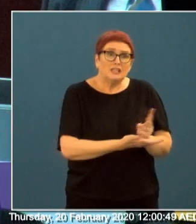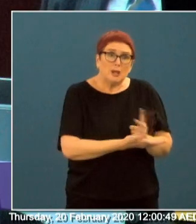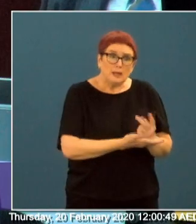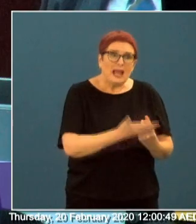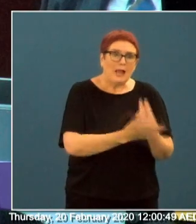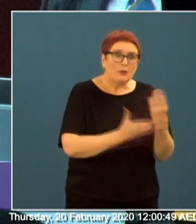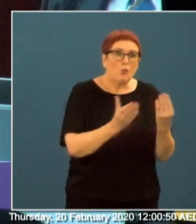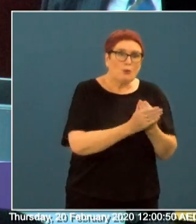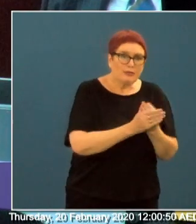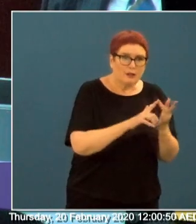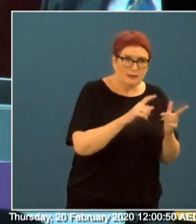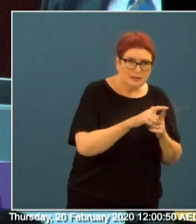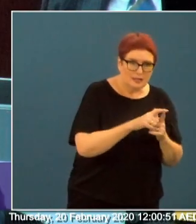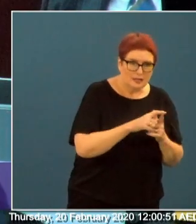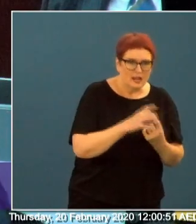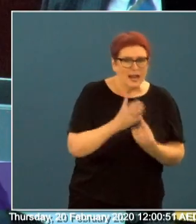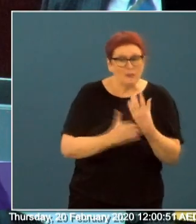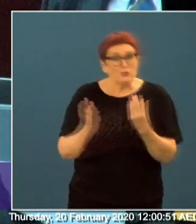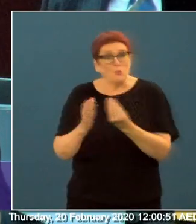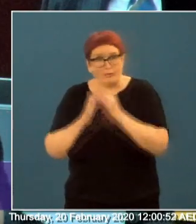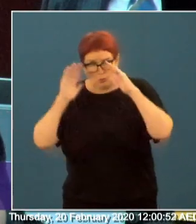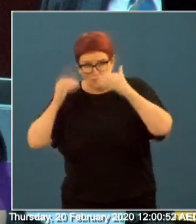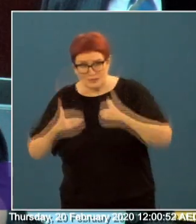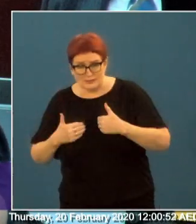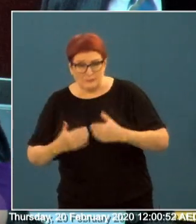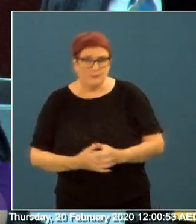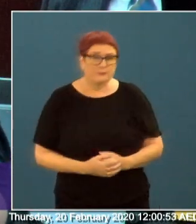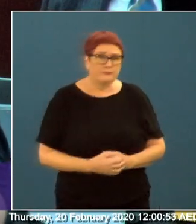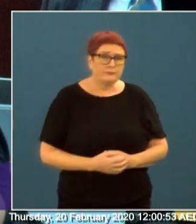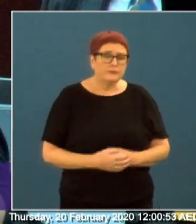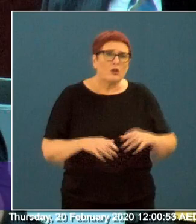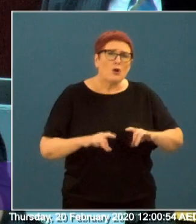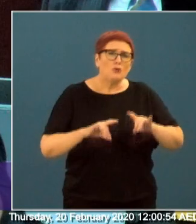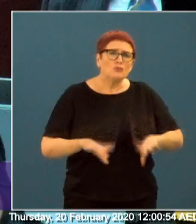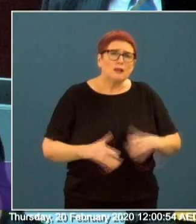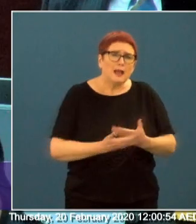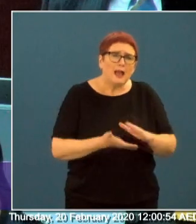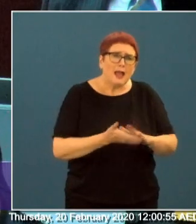what do we need to do in Australia to ensure that we're able to collect